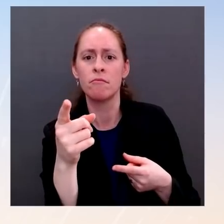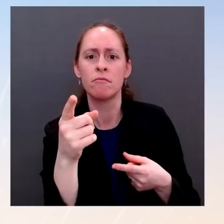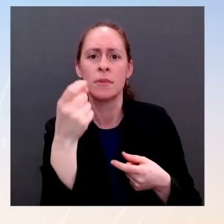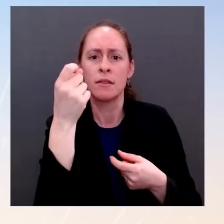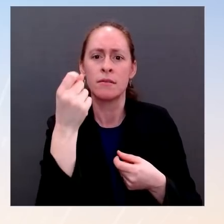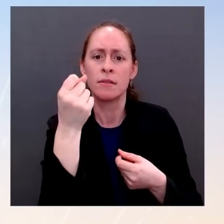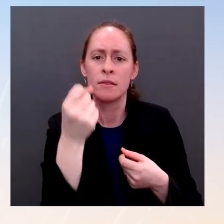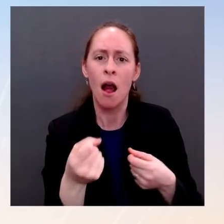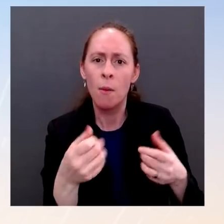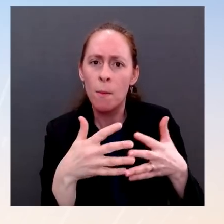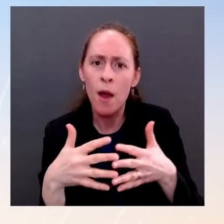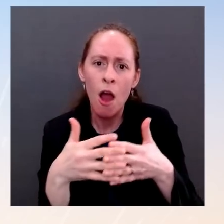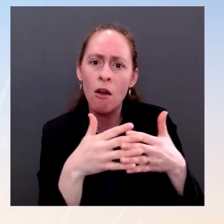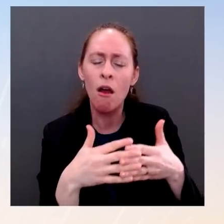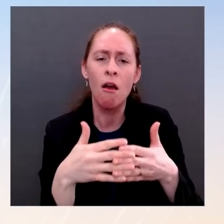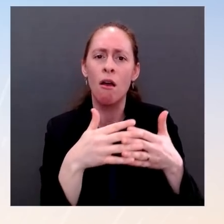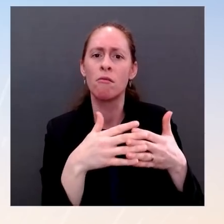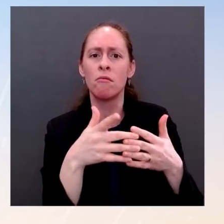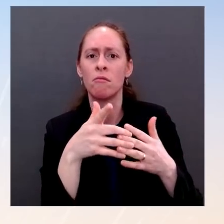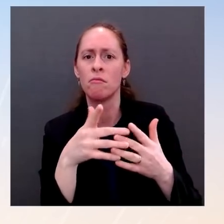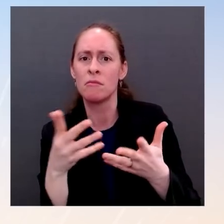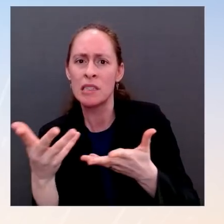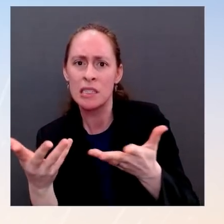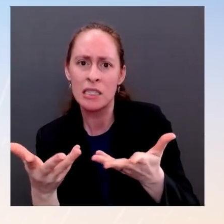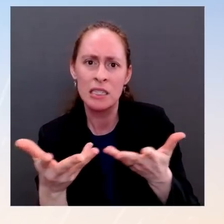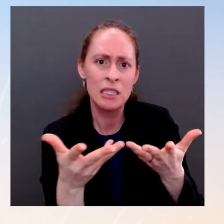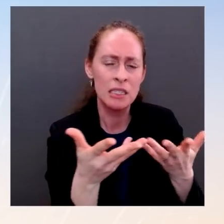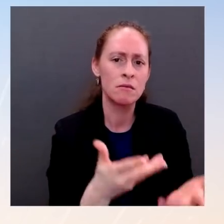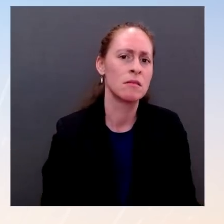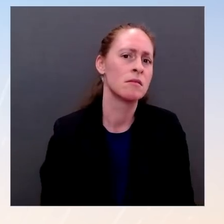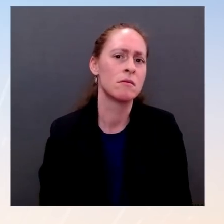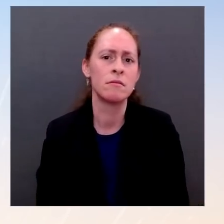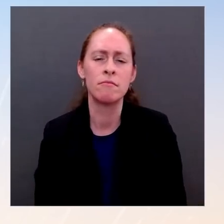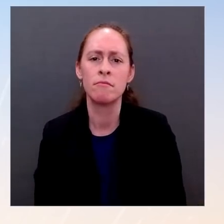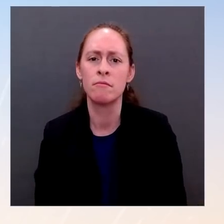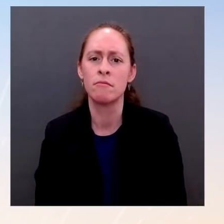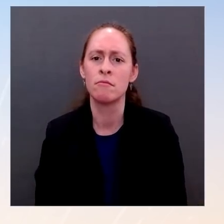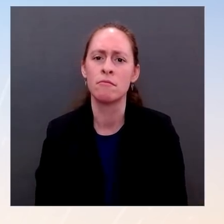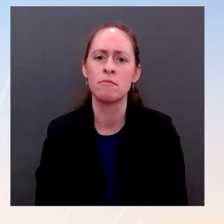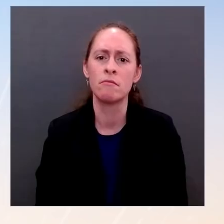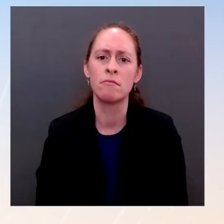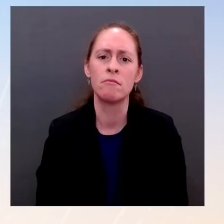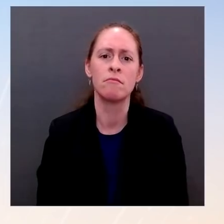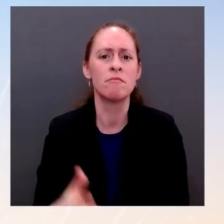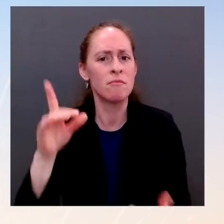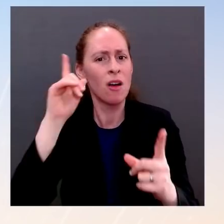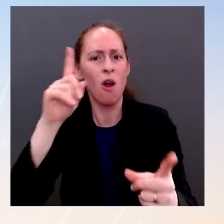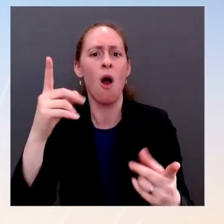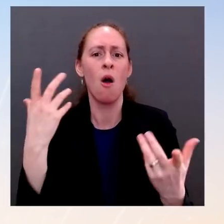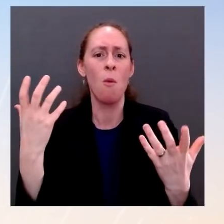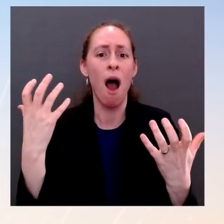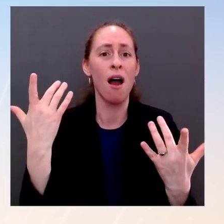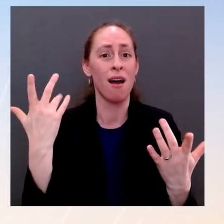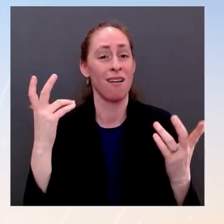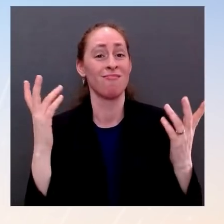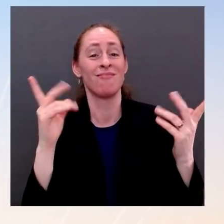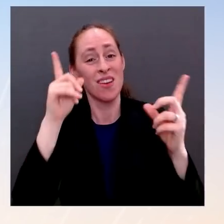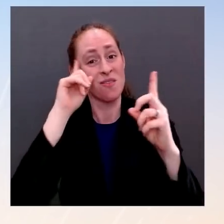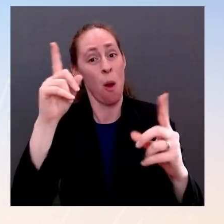Because the promise was that it will be launched earlier -- early this week -- this year. Mr. Singh: Yeah, I'll say there's been enormous enthusiasm